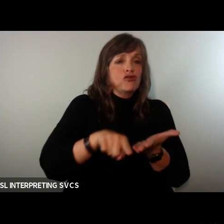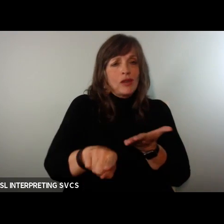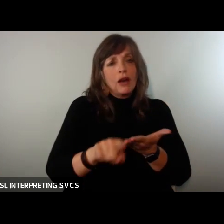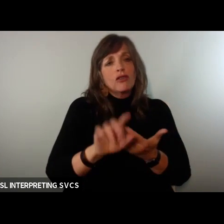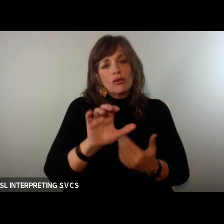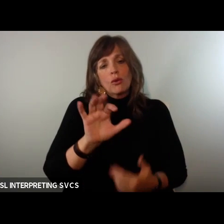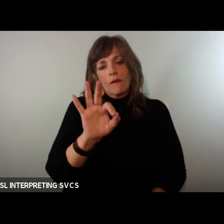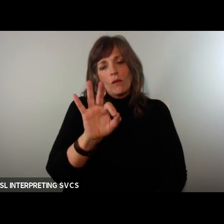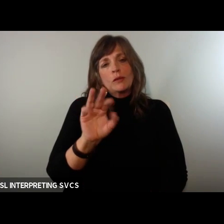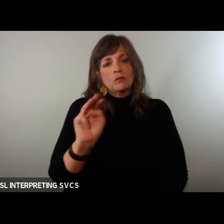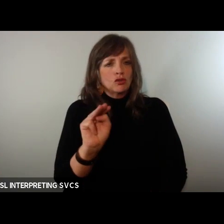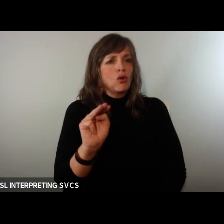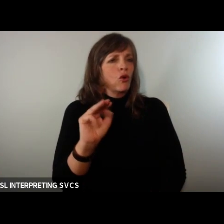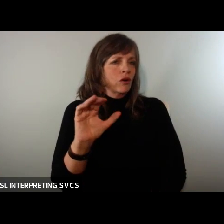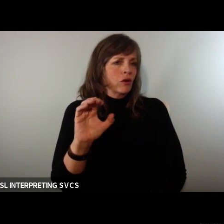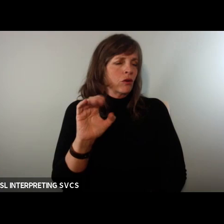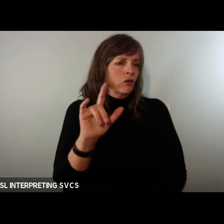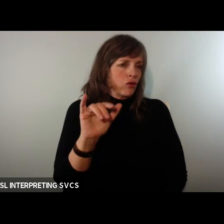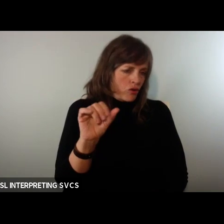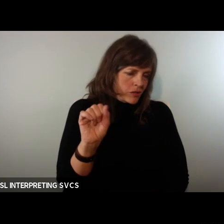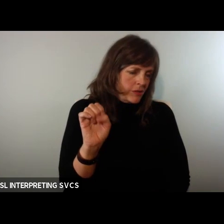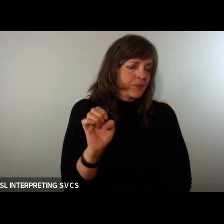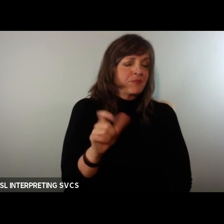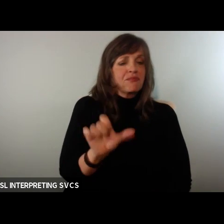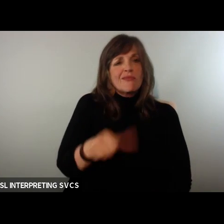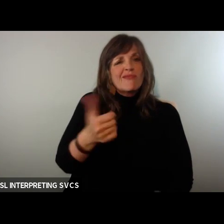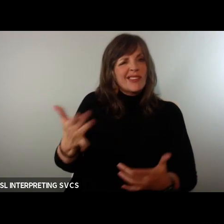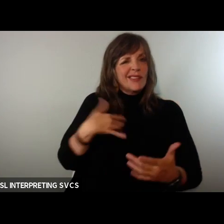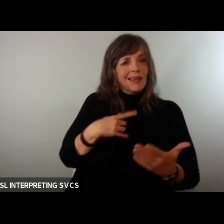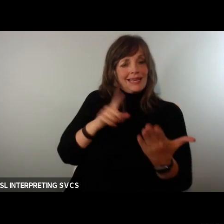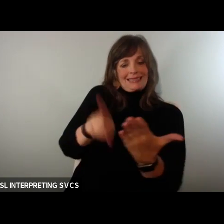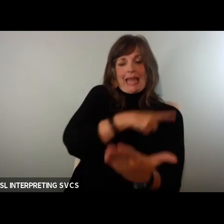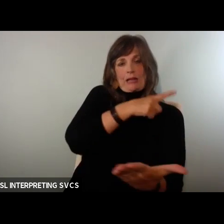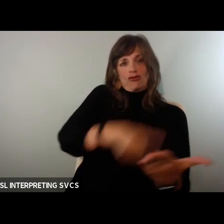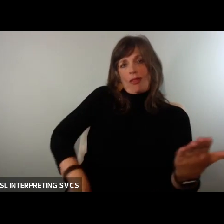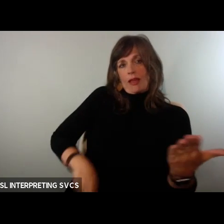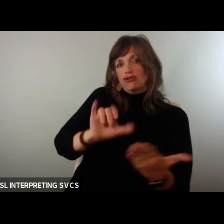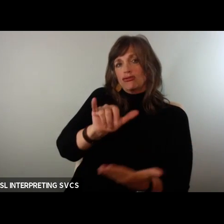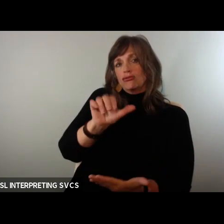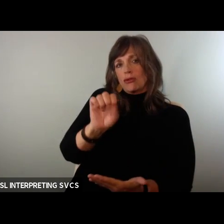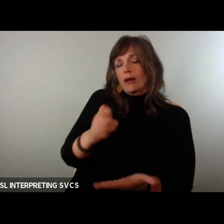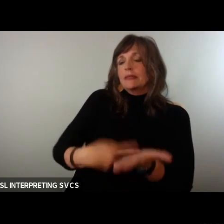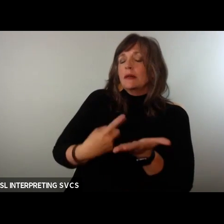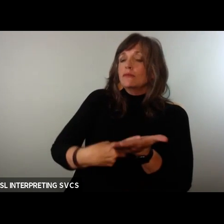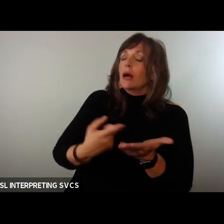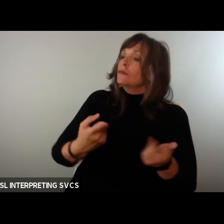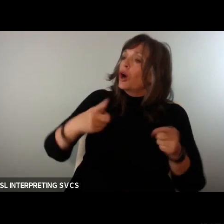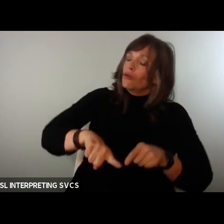The other thing to take a look at are cancellation clauses. Sometimes in agreements there are cancellation clauses